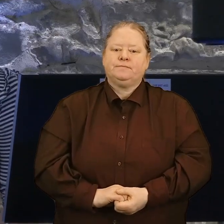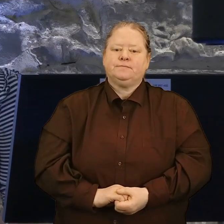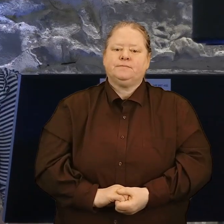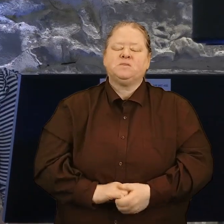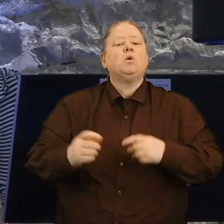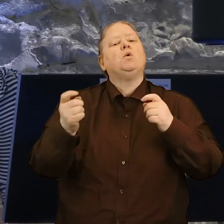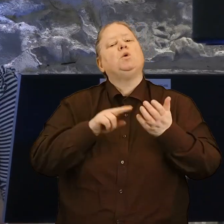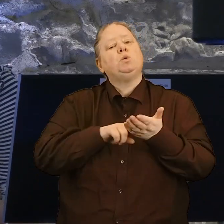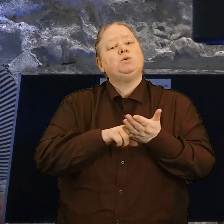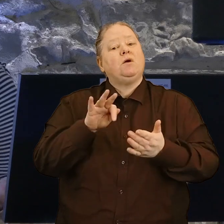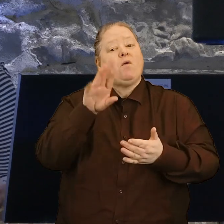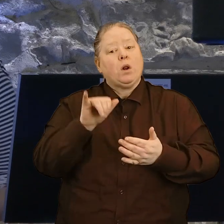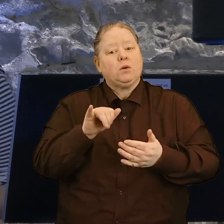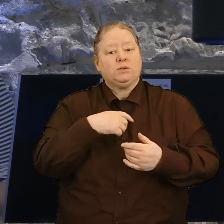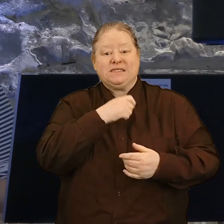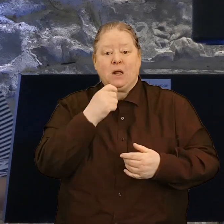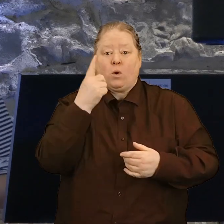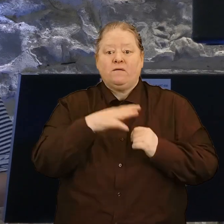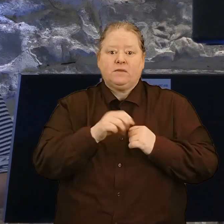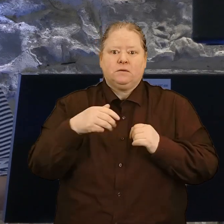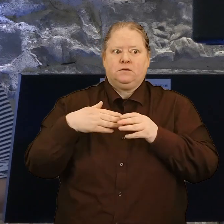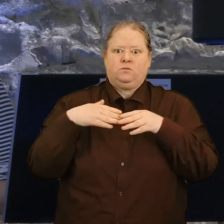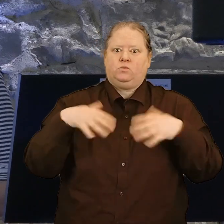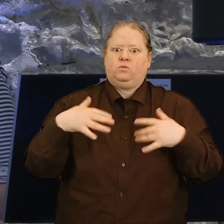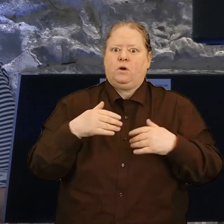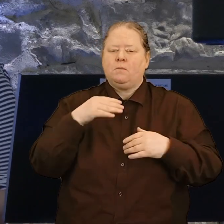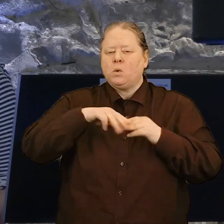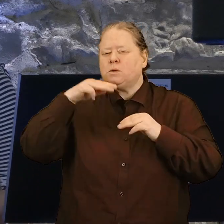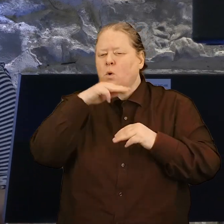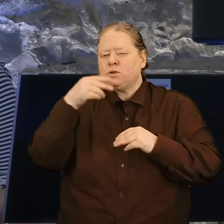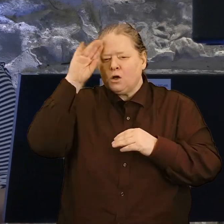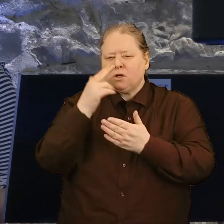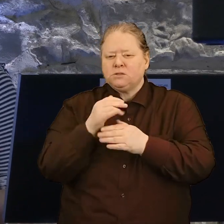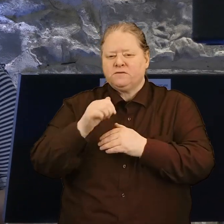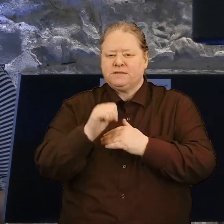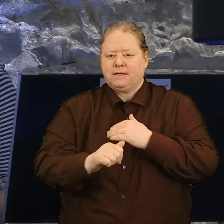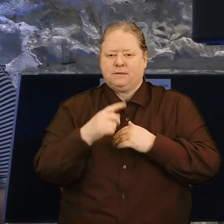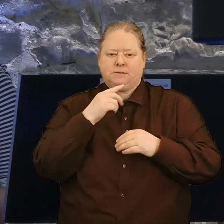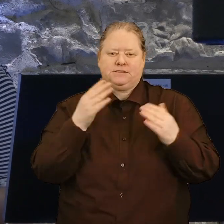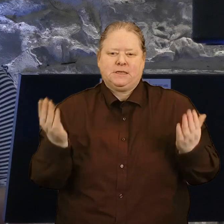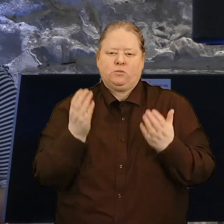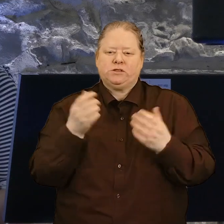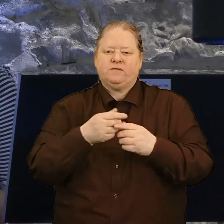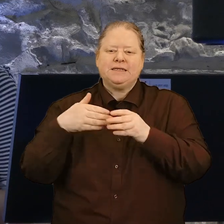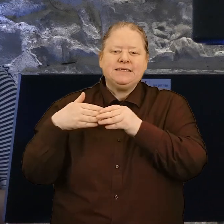So using Foley, who was as I say was one of the leading Irish artists of the day, would promote Irish artistry and celebration of the leaders of the profession in marble would